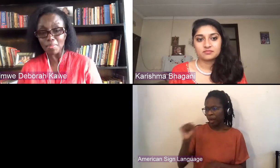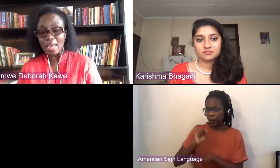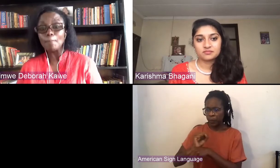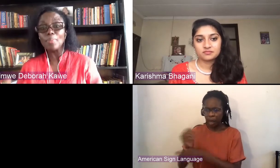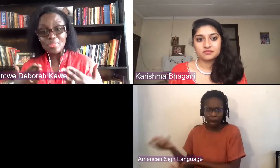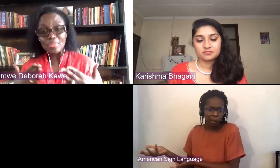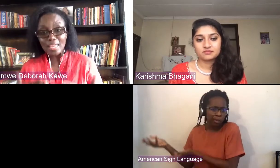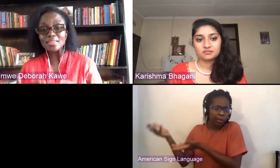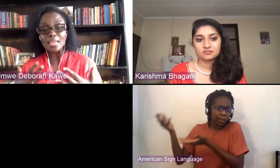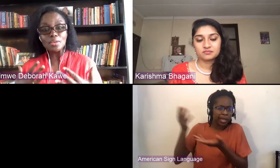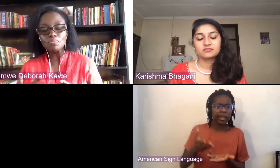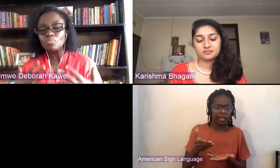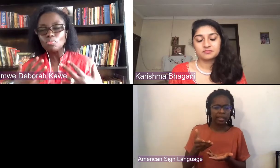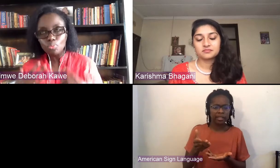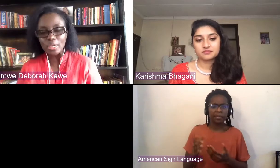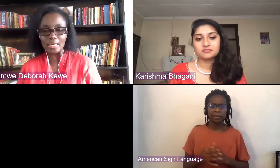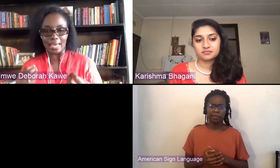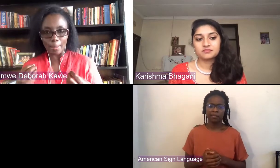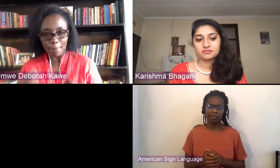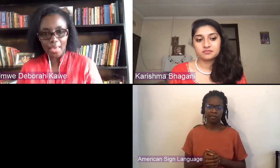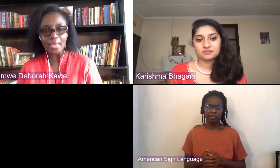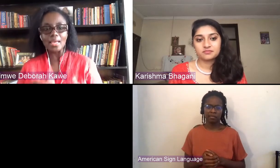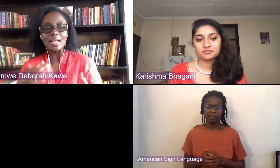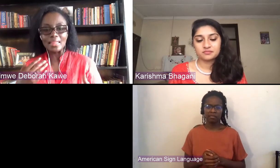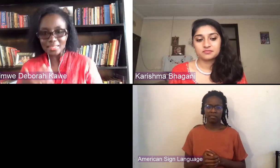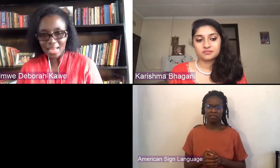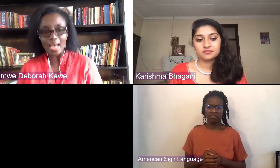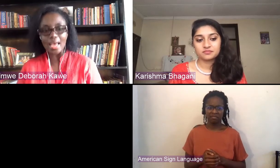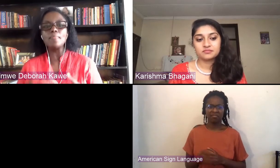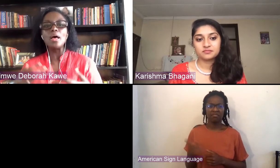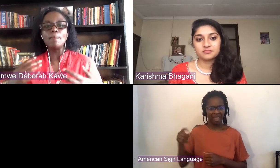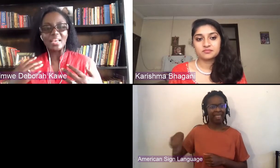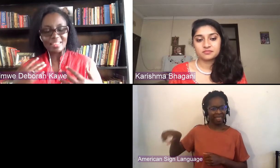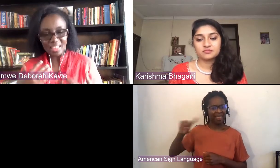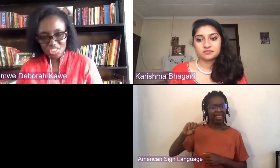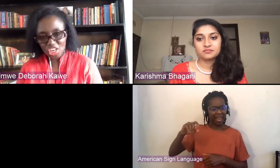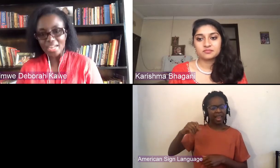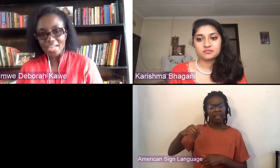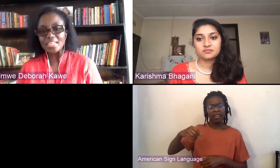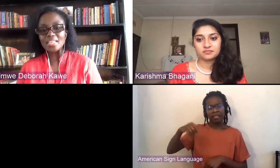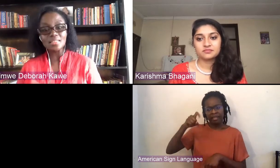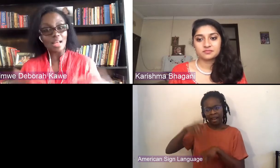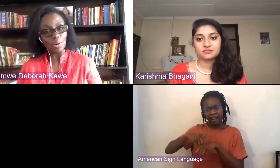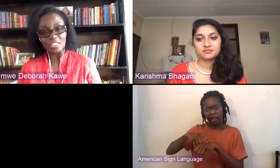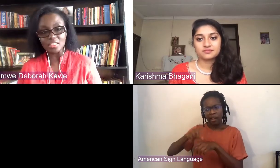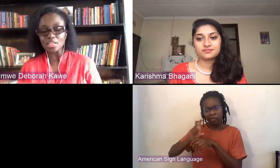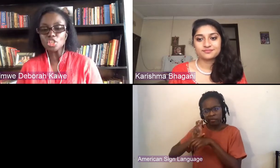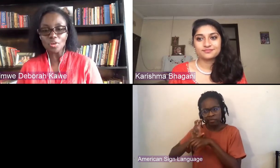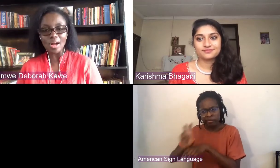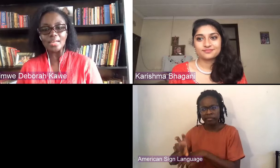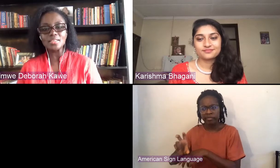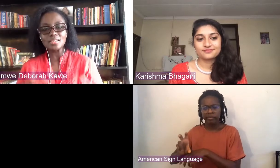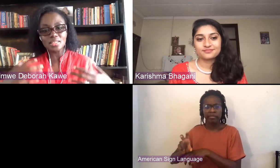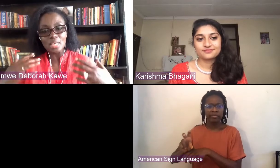but they really like make the time, make the journeys, our international artists